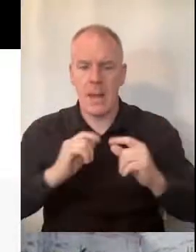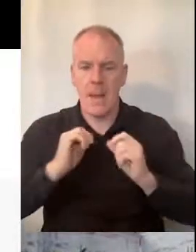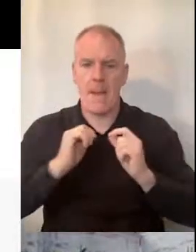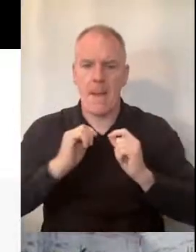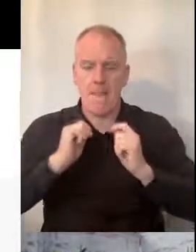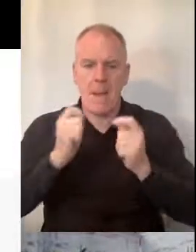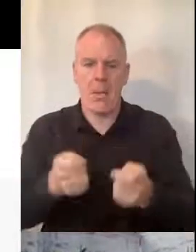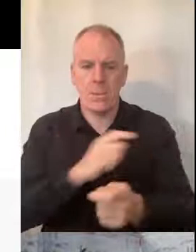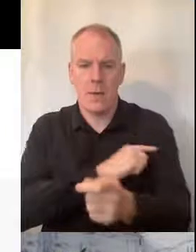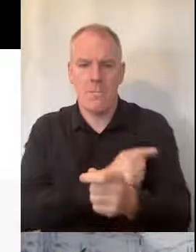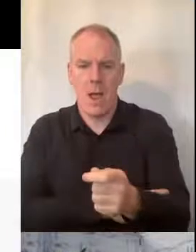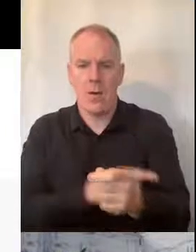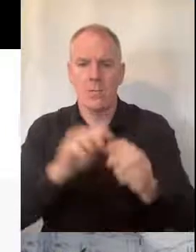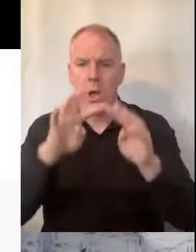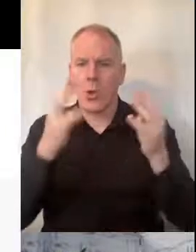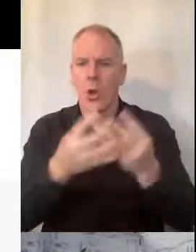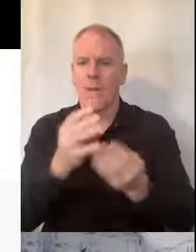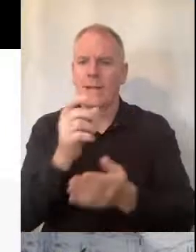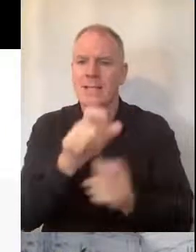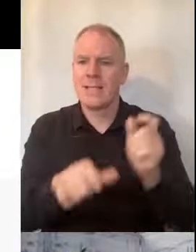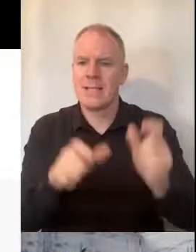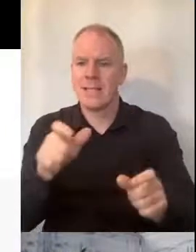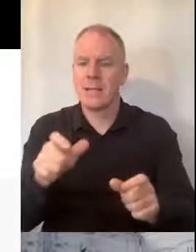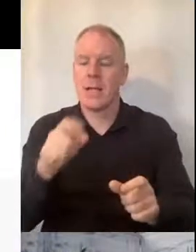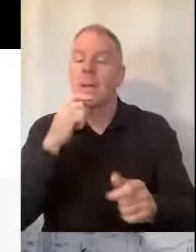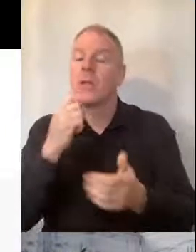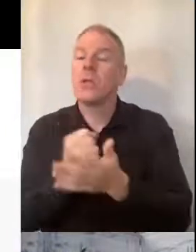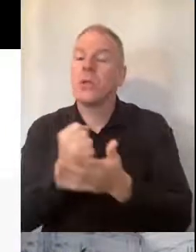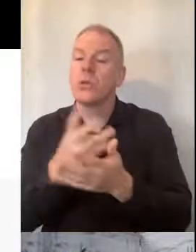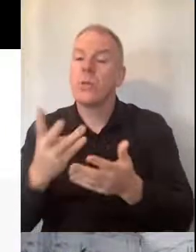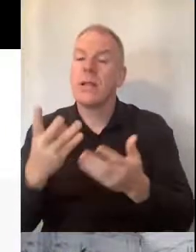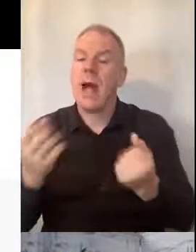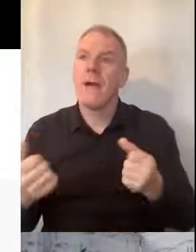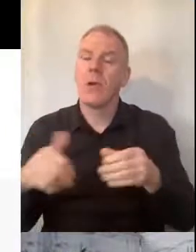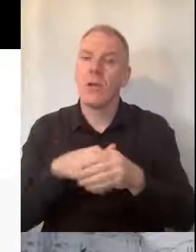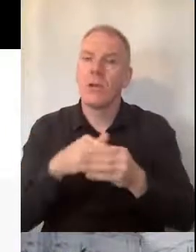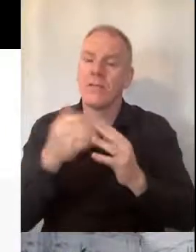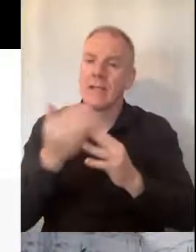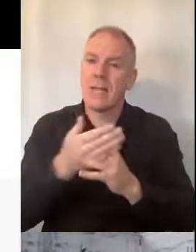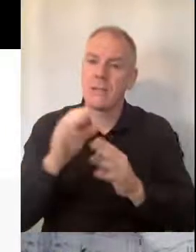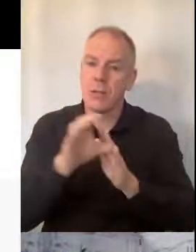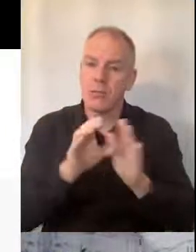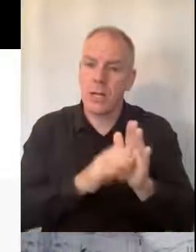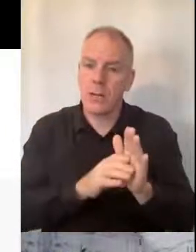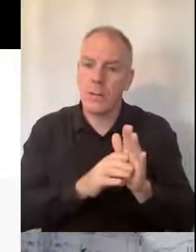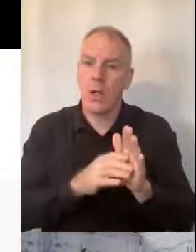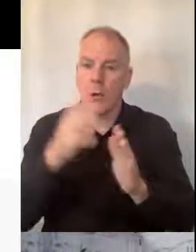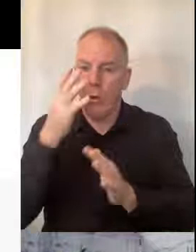so students will experience an inclusive and accessible curriculum that is future focused in that it